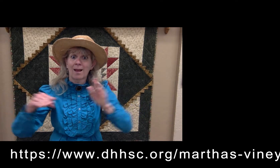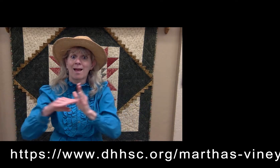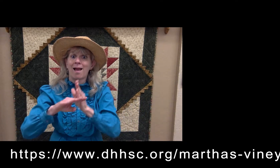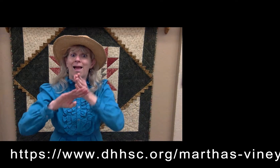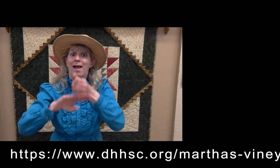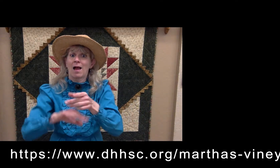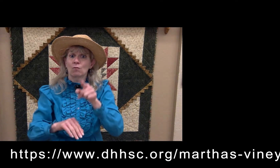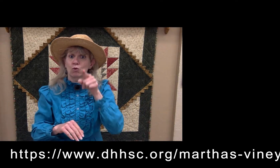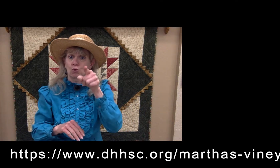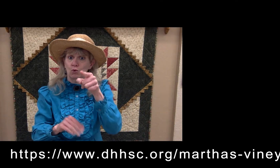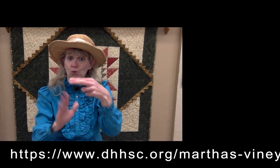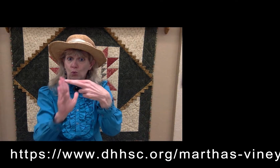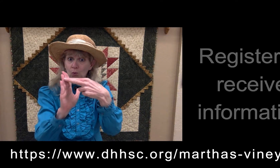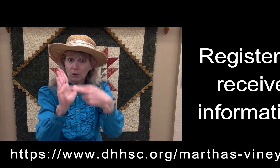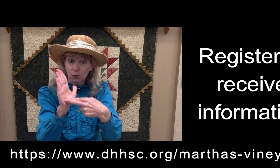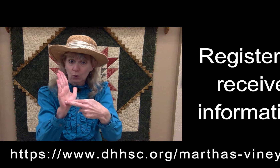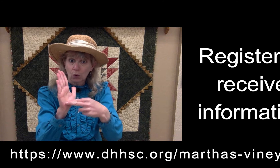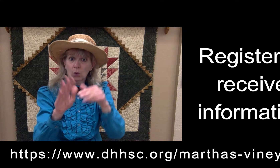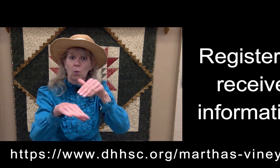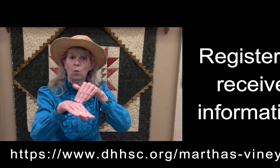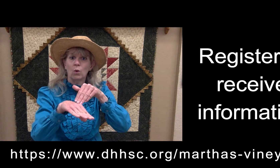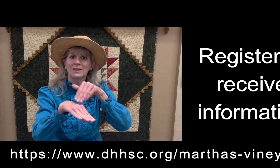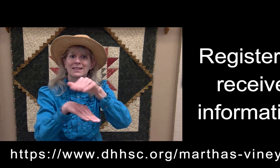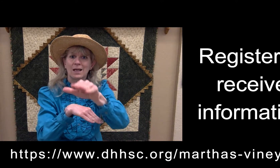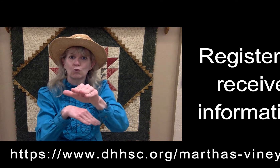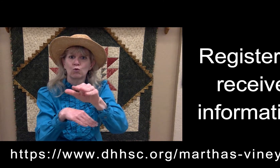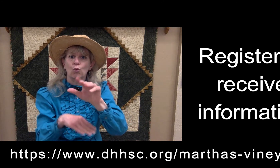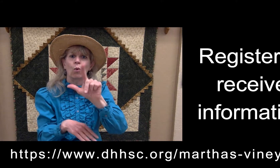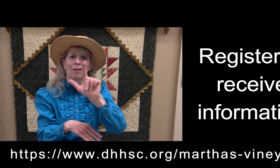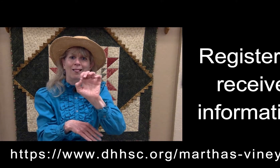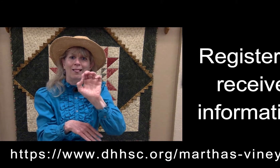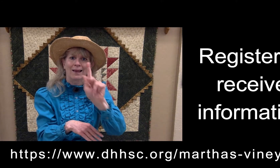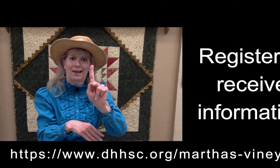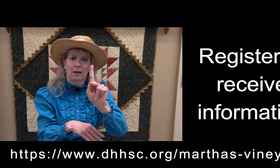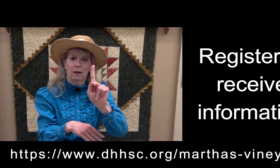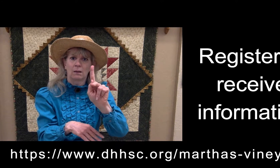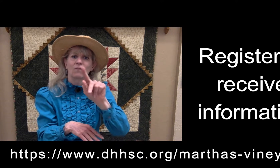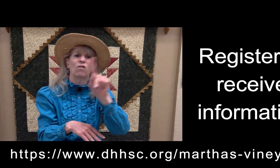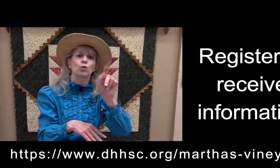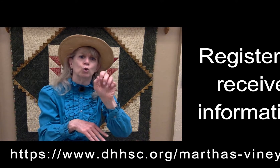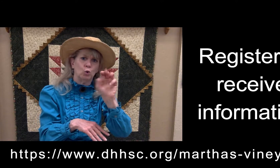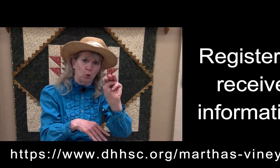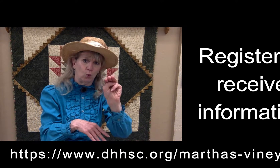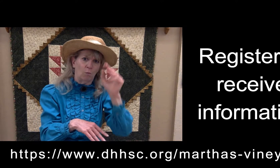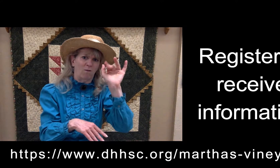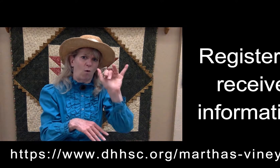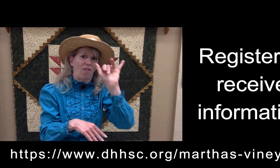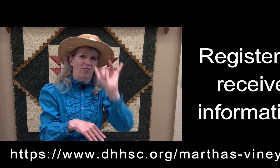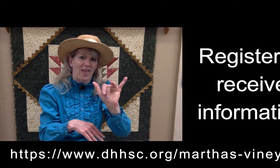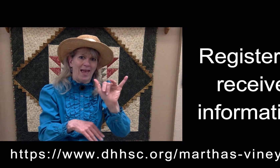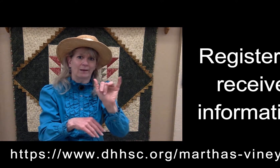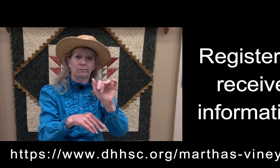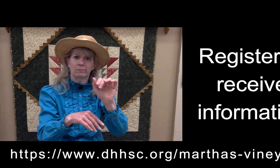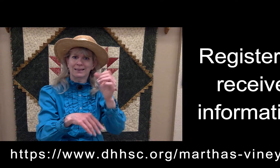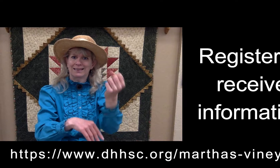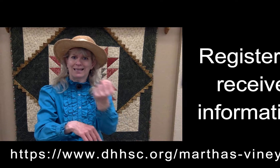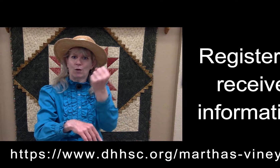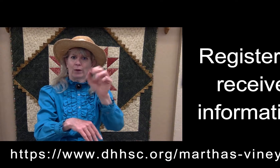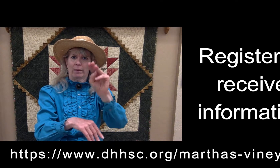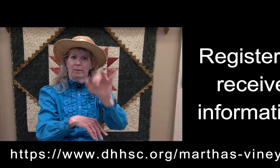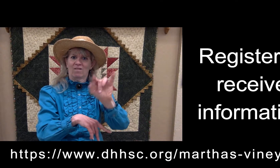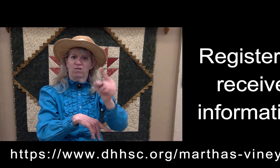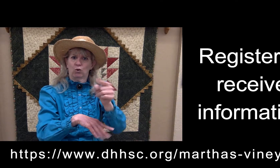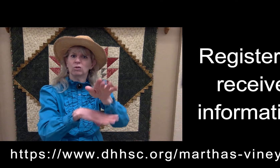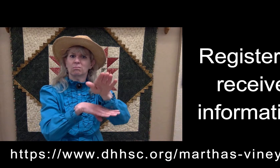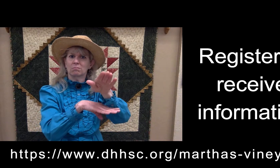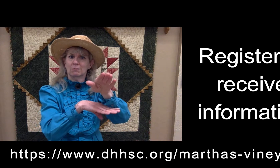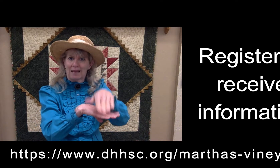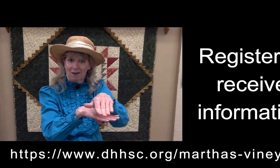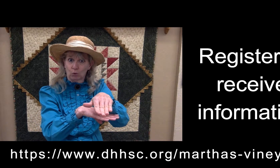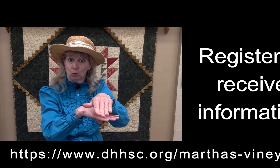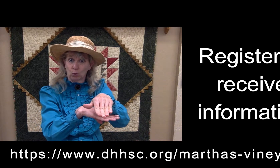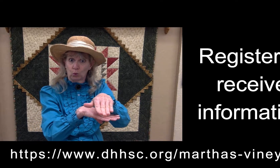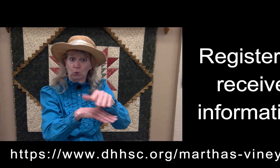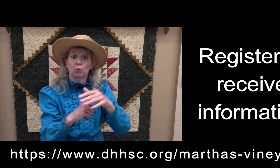After you register, we will send you a link for Zoom for that Saturday afternoon May 1st.